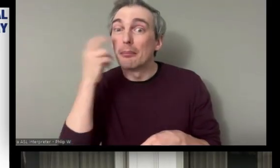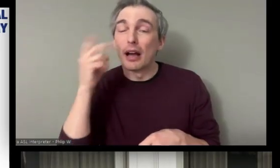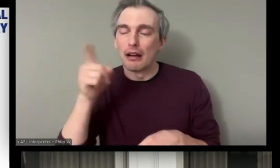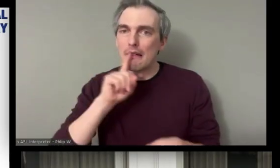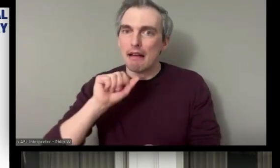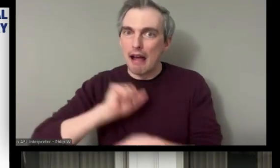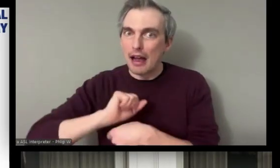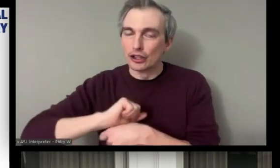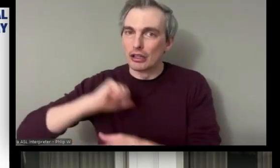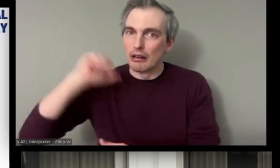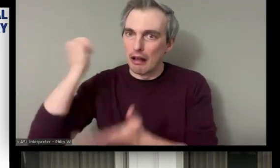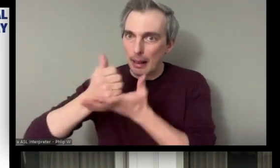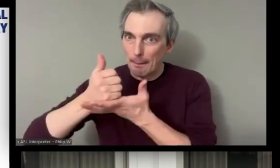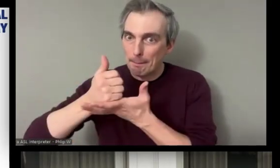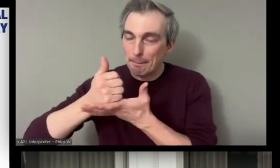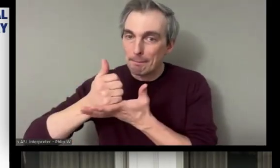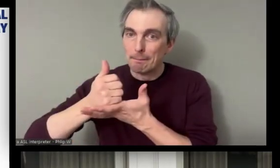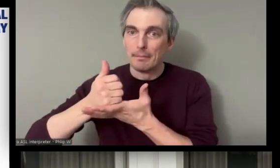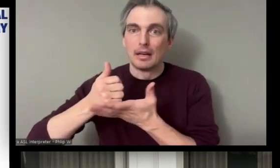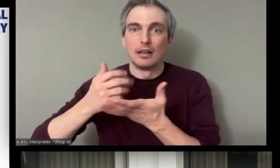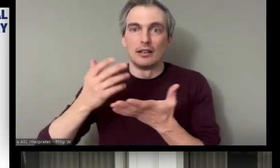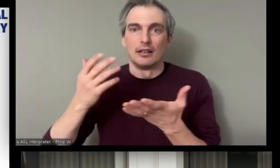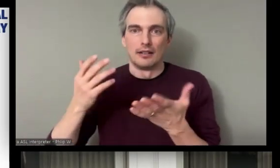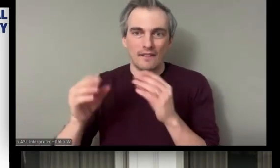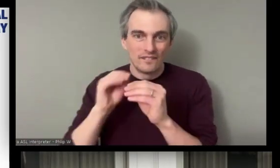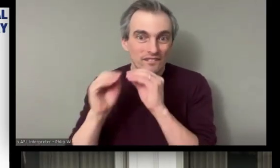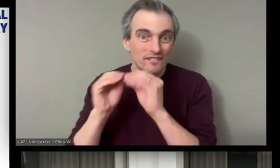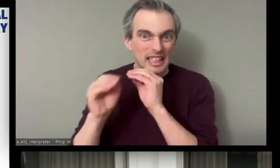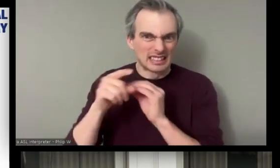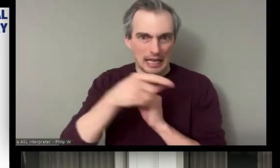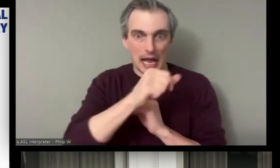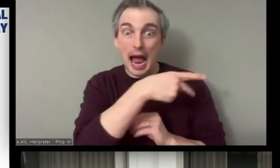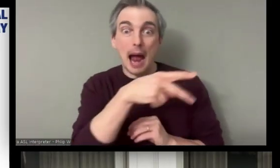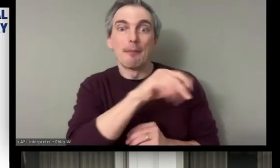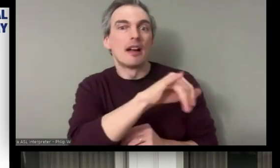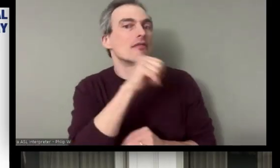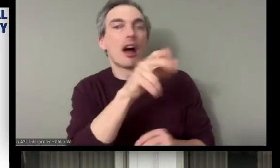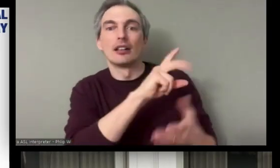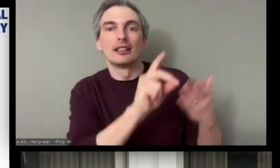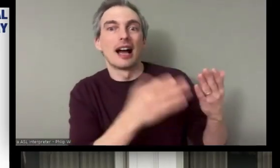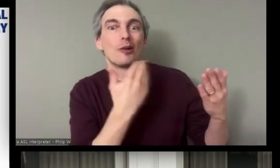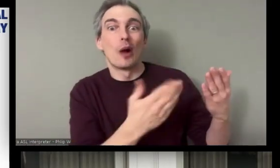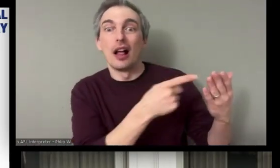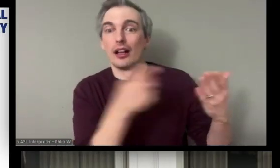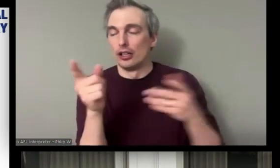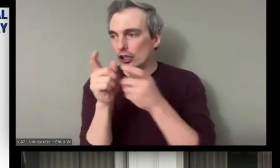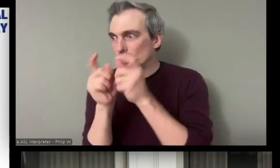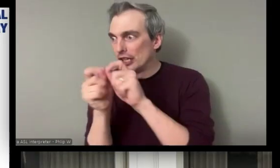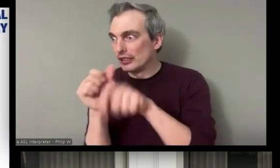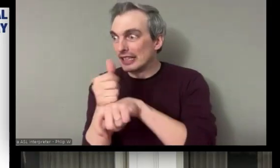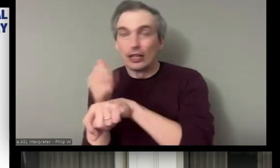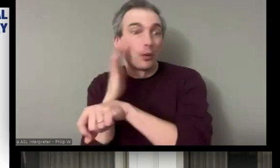fix an application that wasn't designed well for color differences. You know, skeptical.